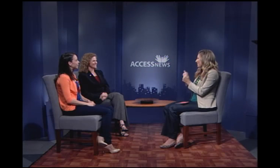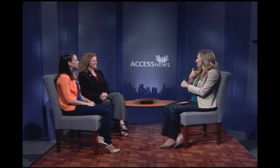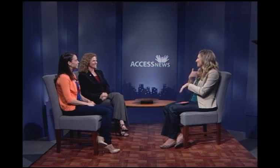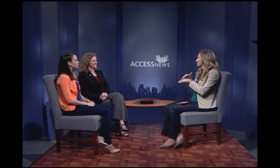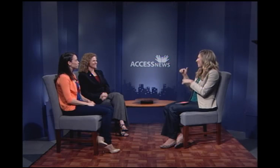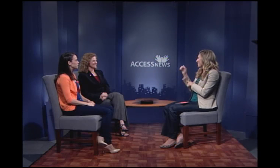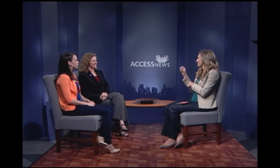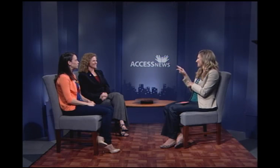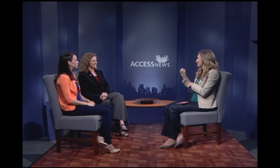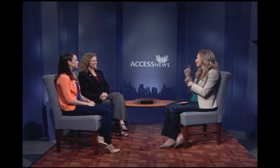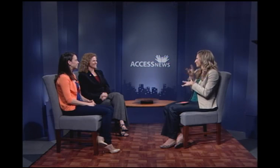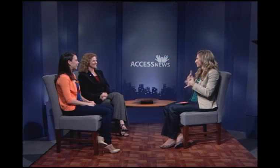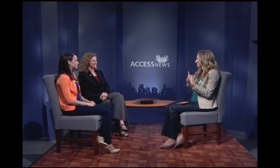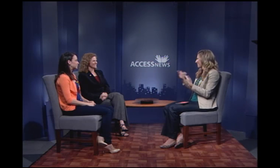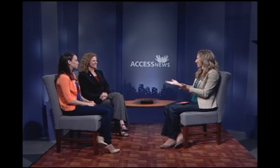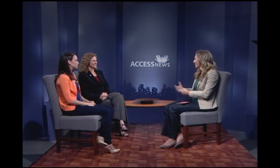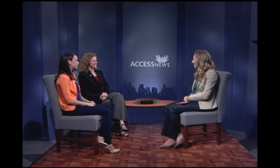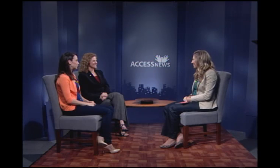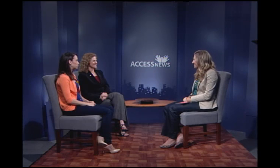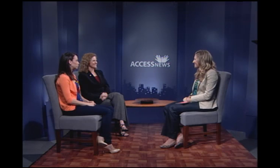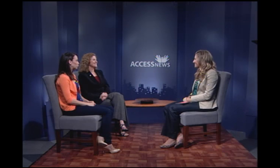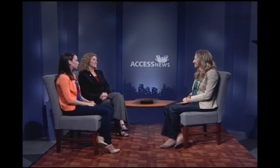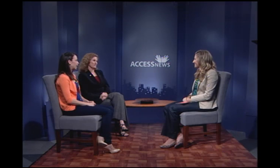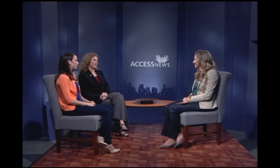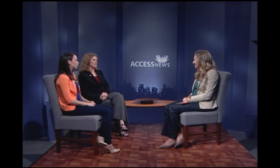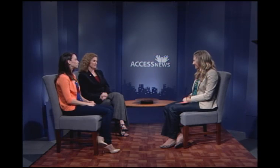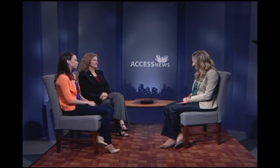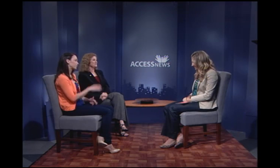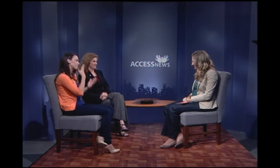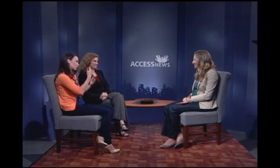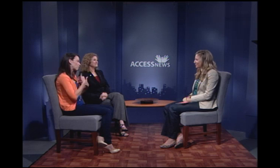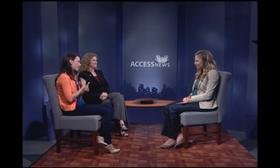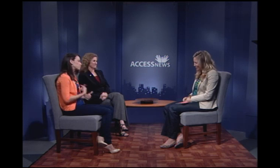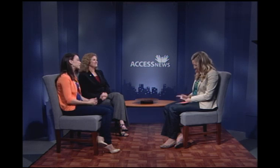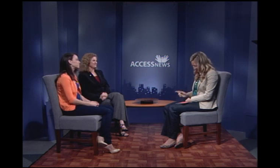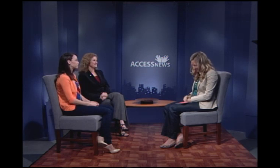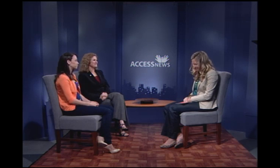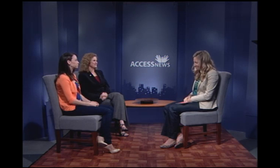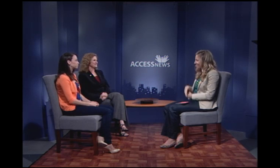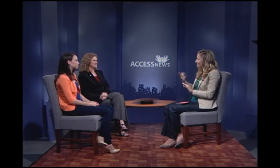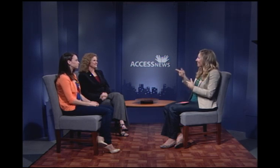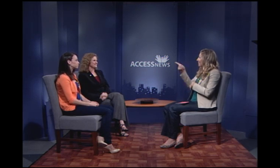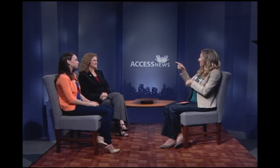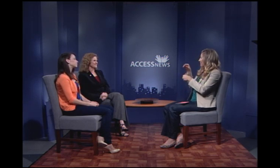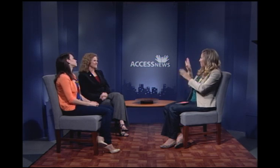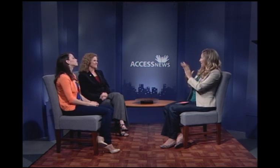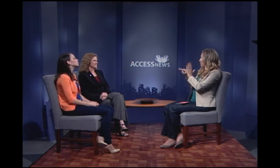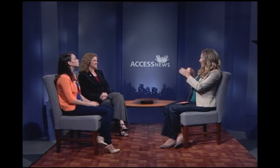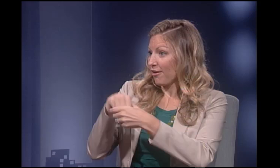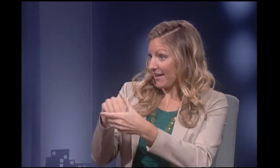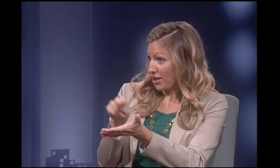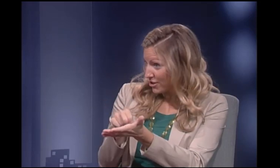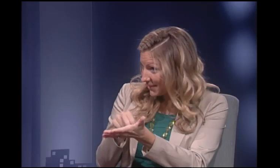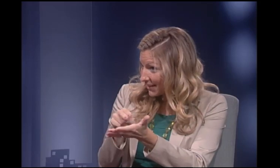Donna, thank you for being here with us on ACCESS News today, we're thrilled to have you. Thank you for having me.